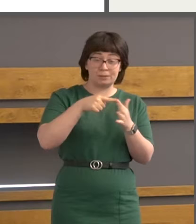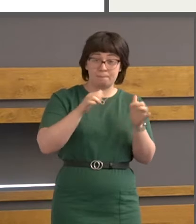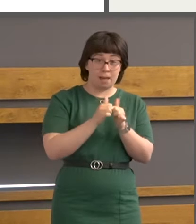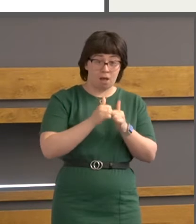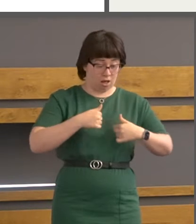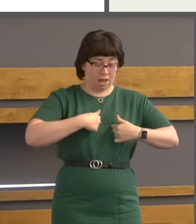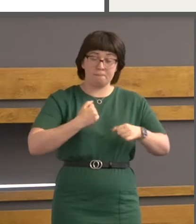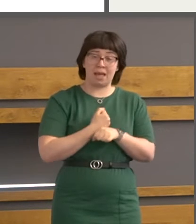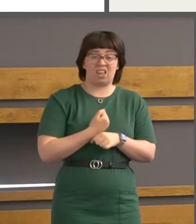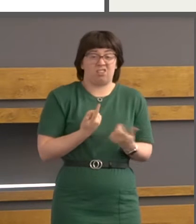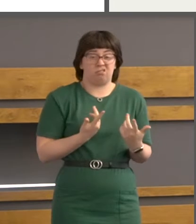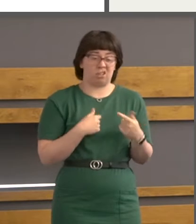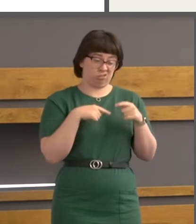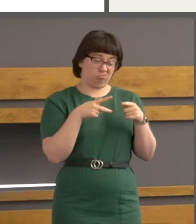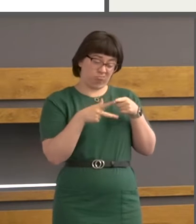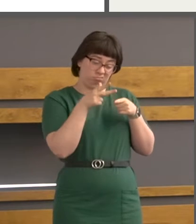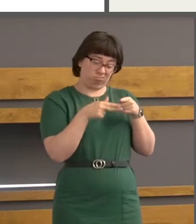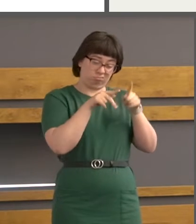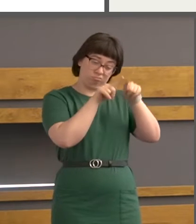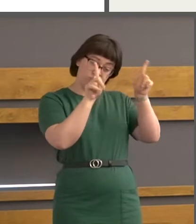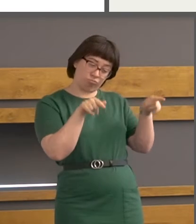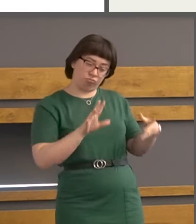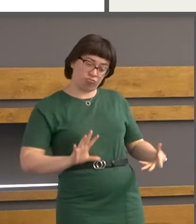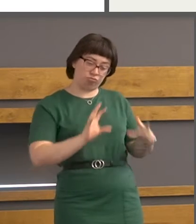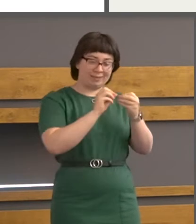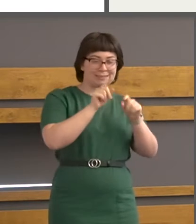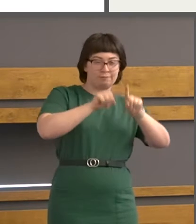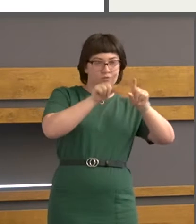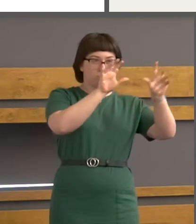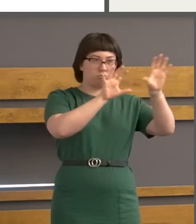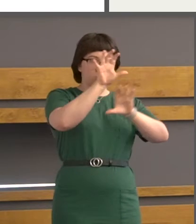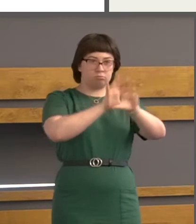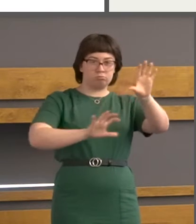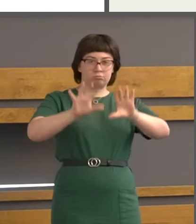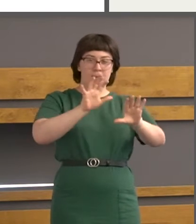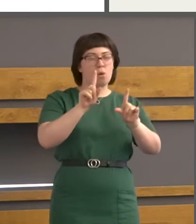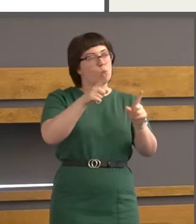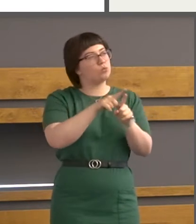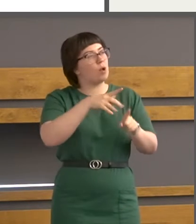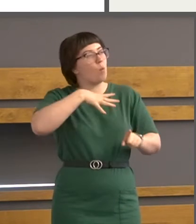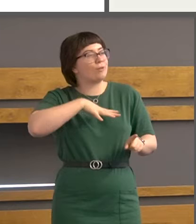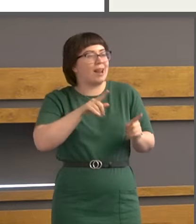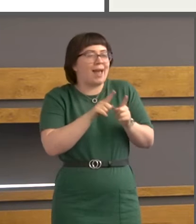And just sort of cutting them out and creating these collages, but also wanting to animate them.